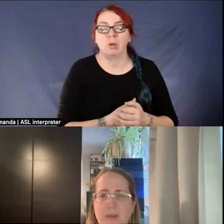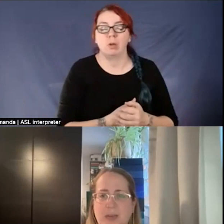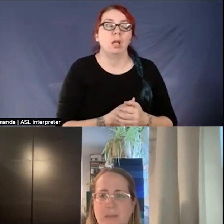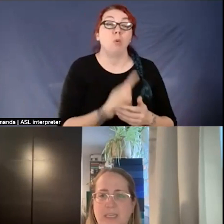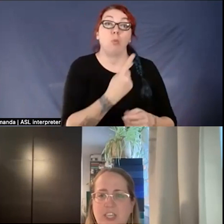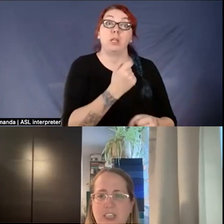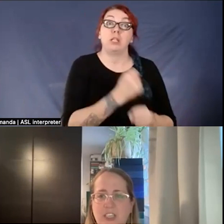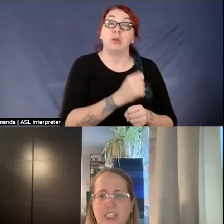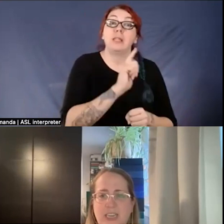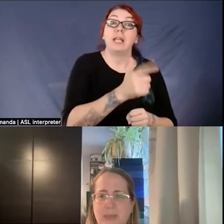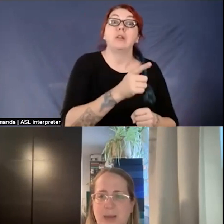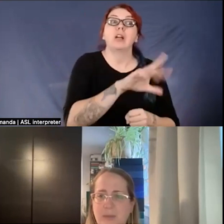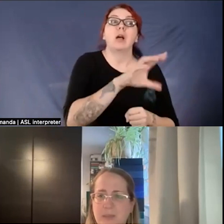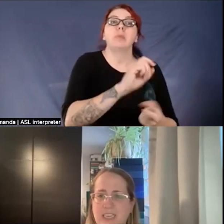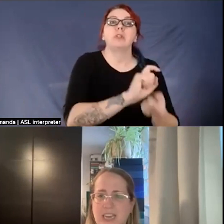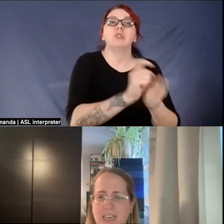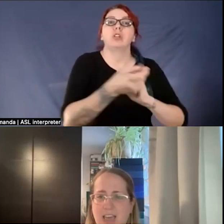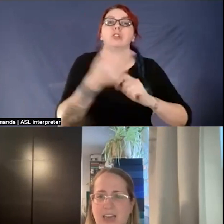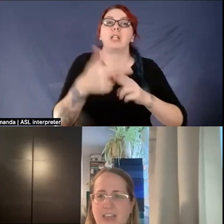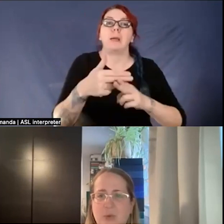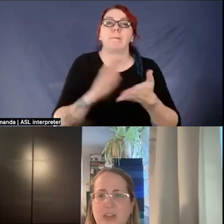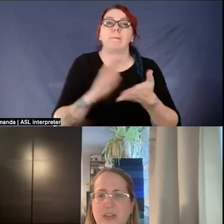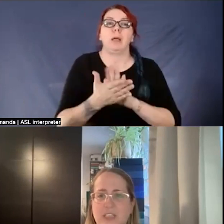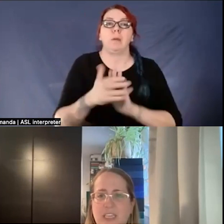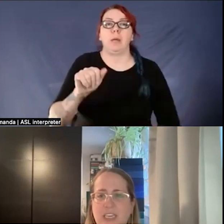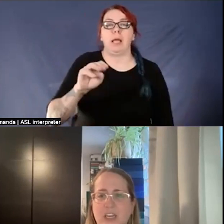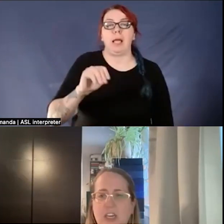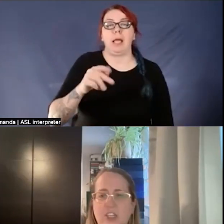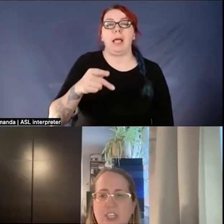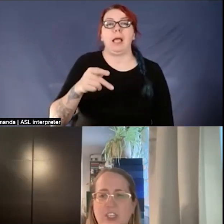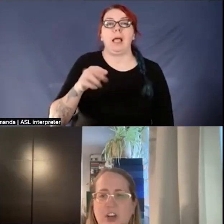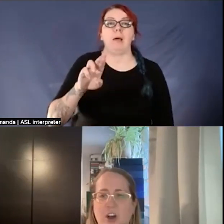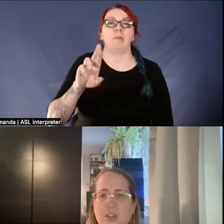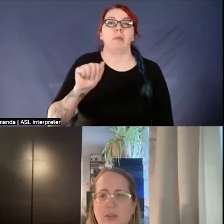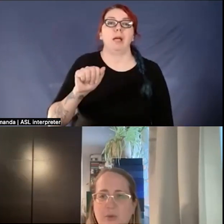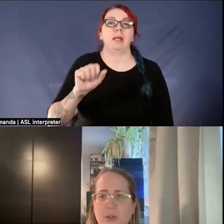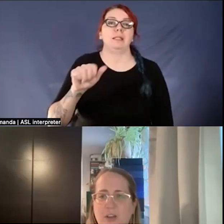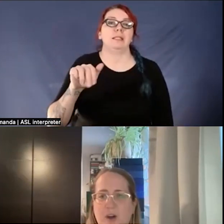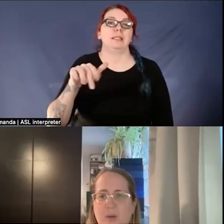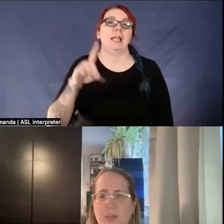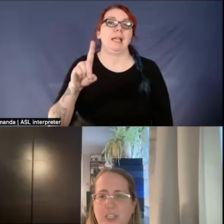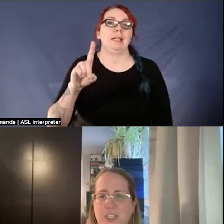the company changed its name to Ampersand, Inc. and in 2013 she took on the role of operations